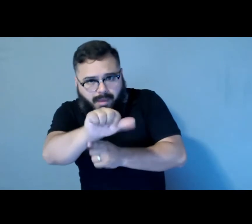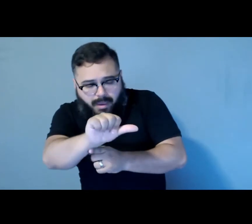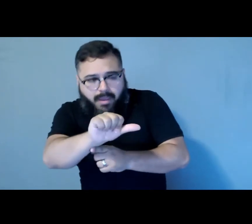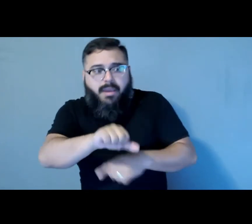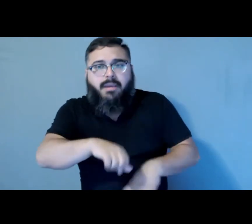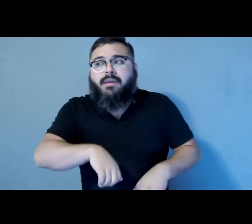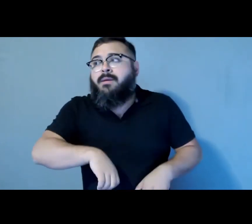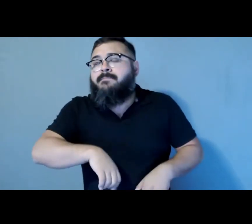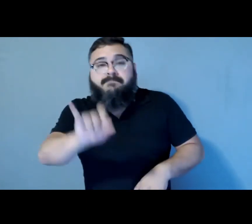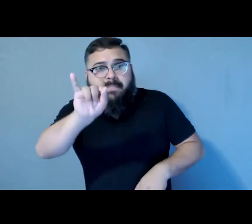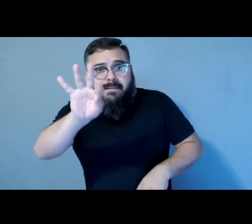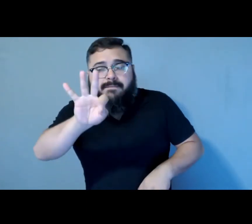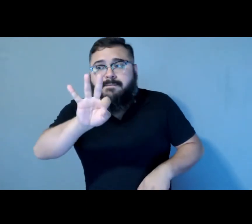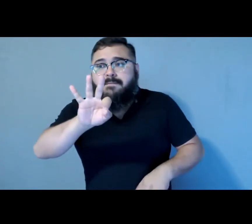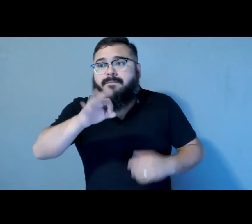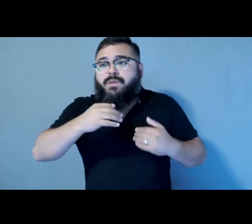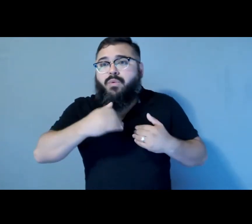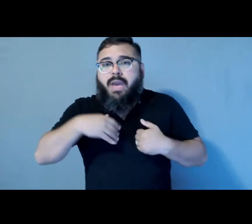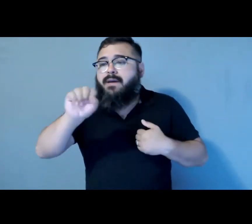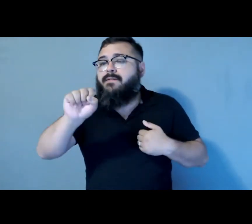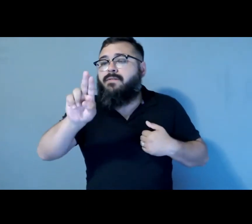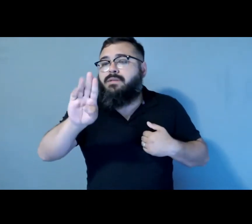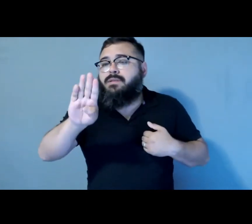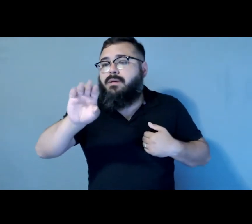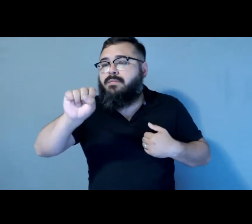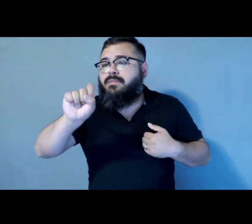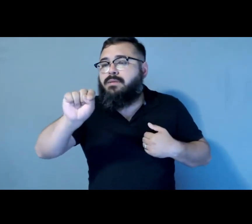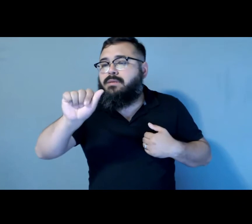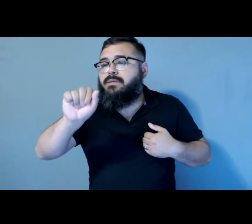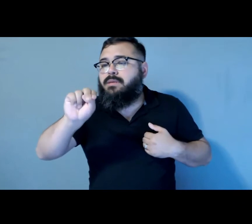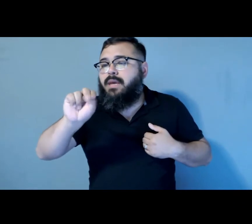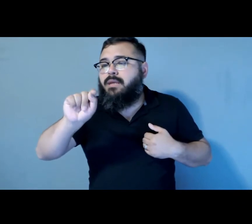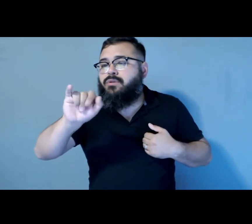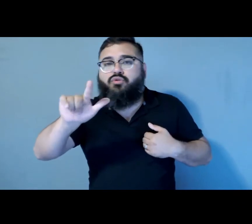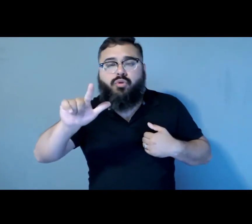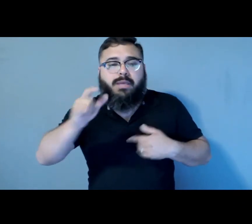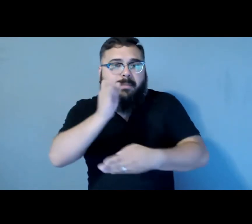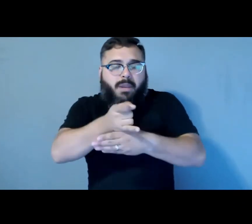whether you have a substantial impairment in a major life activity, and also whether you have some impairment that affects